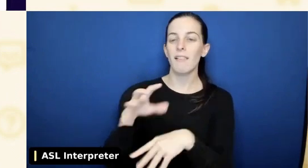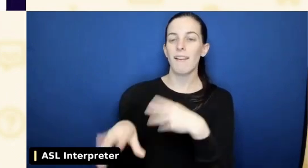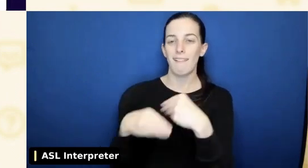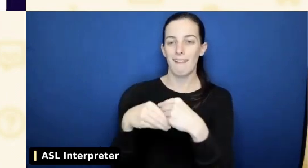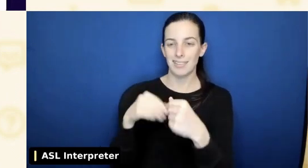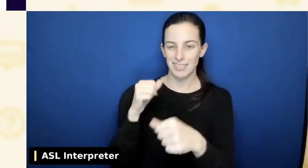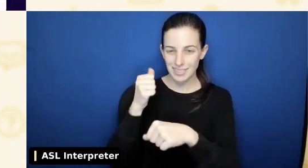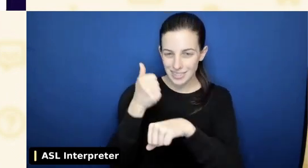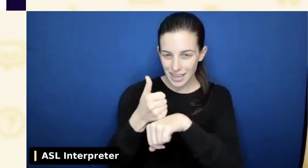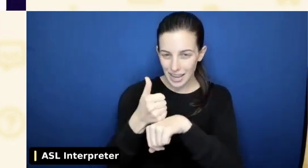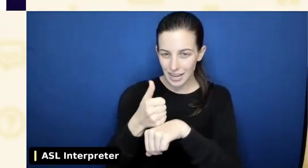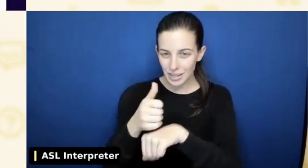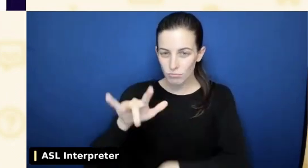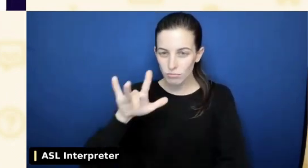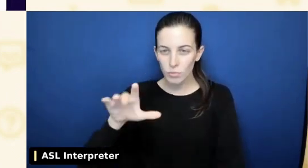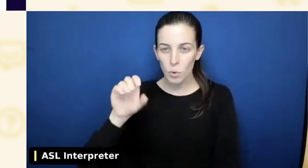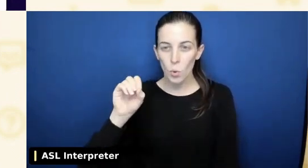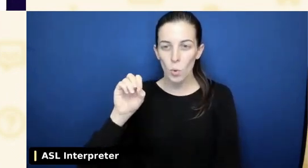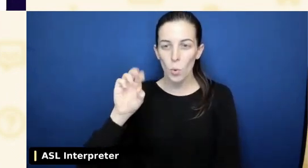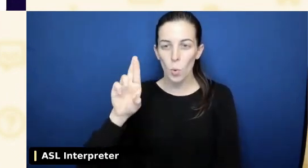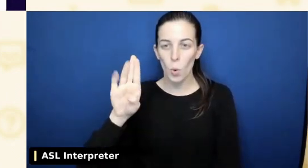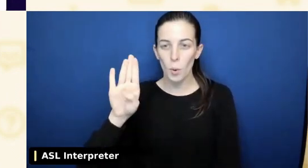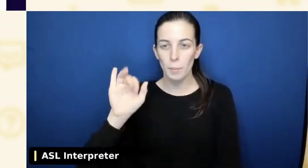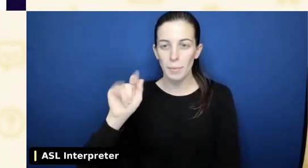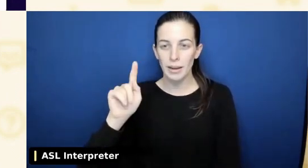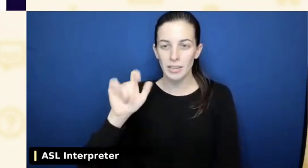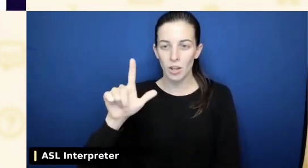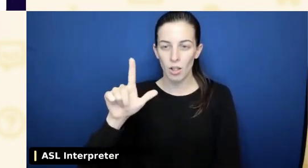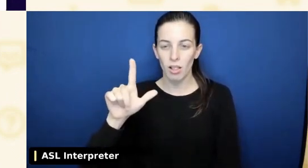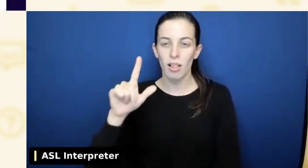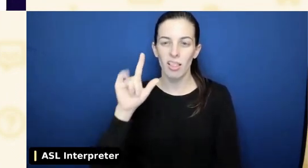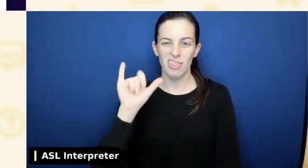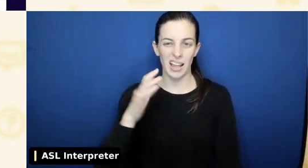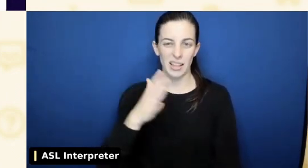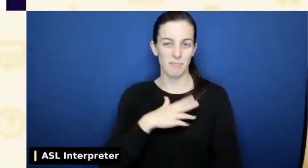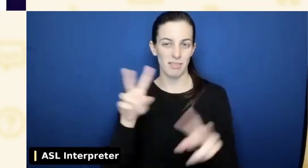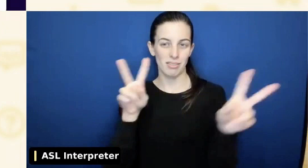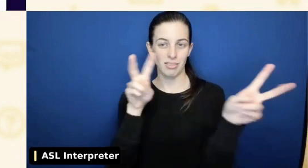If I choose orbital as my form theme, now I have a bunch